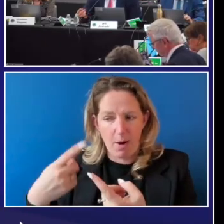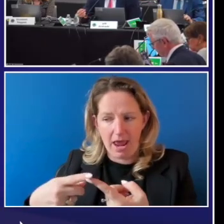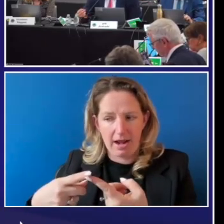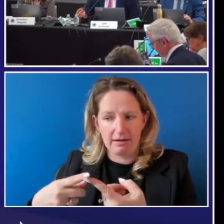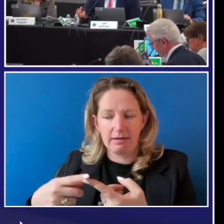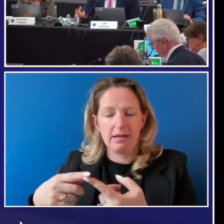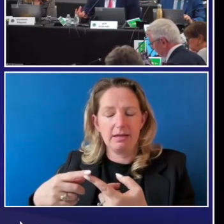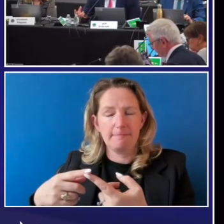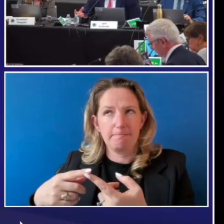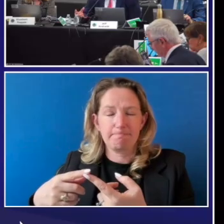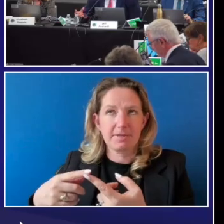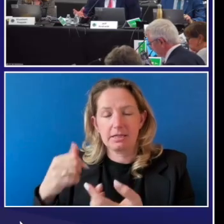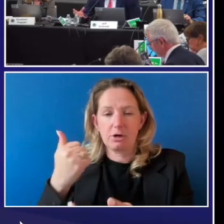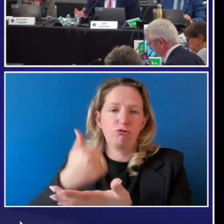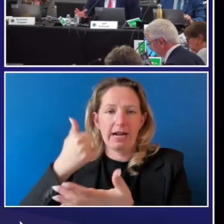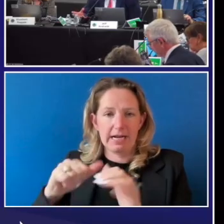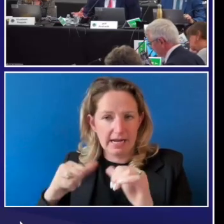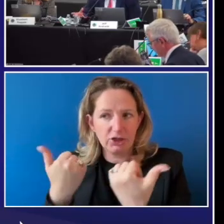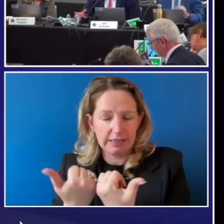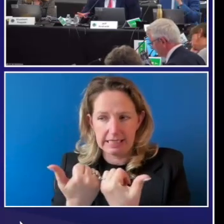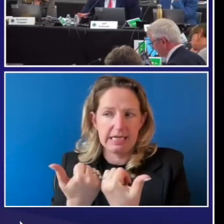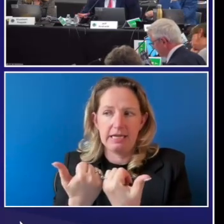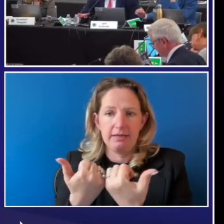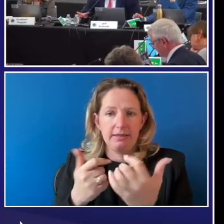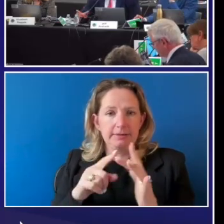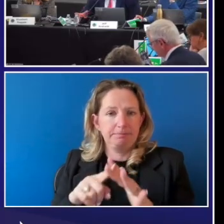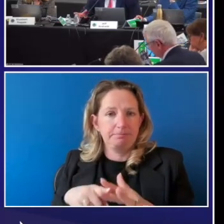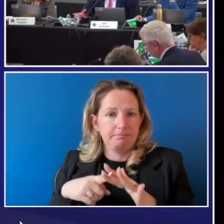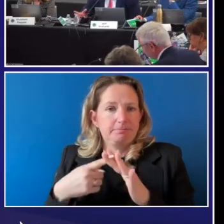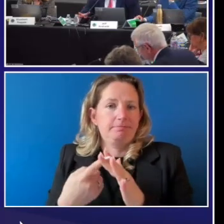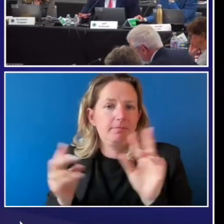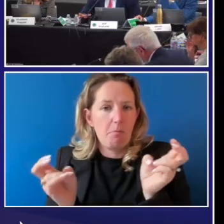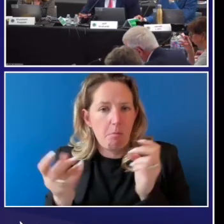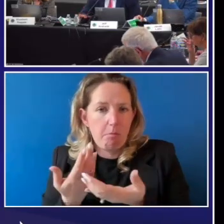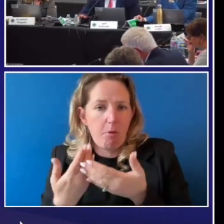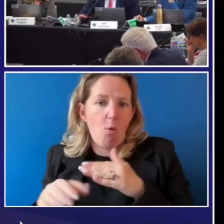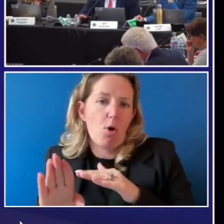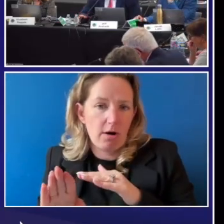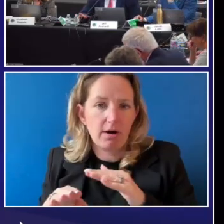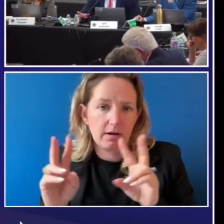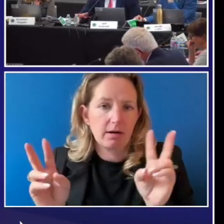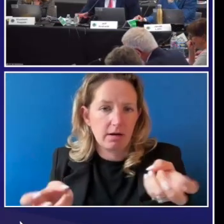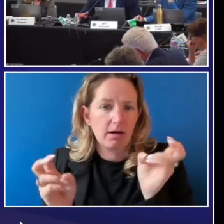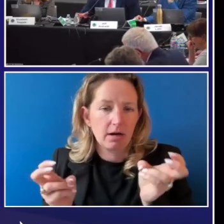born, um, so that that you can take a look. So we're going back to the um, uh,